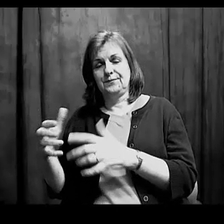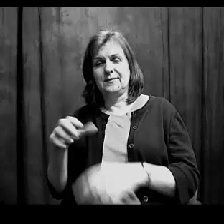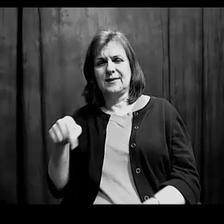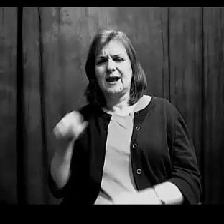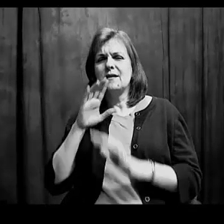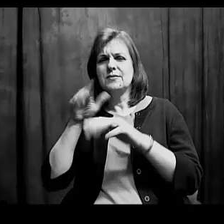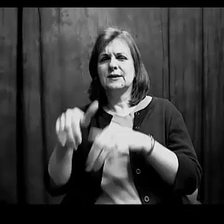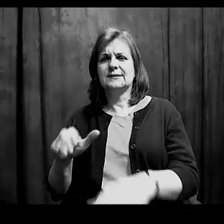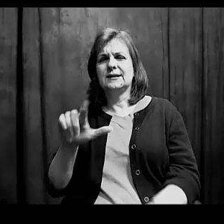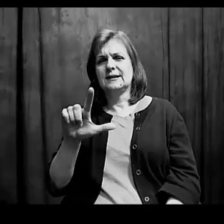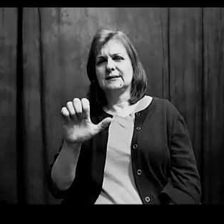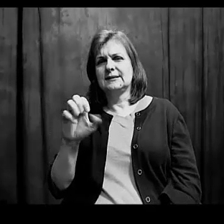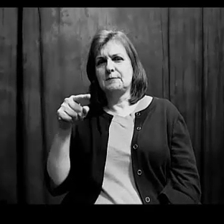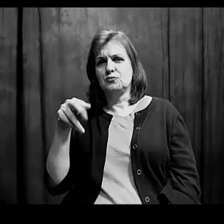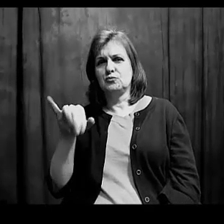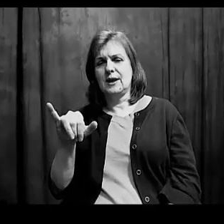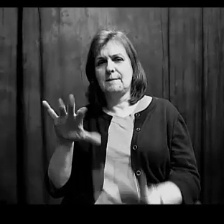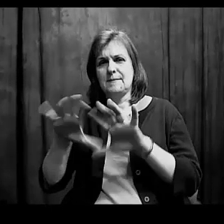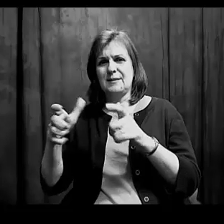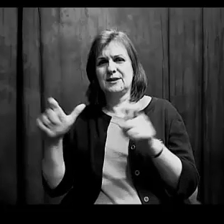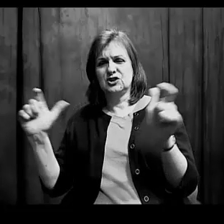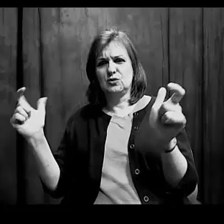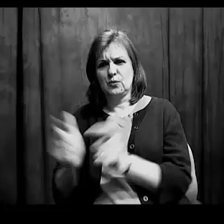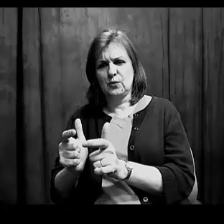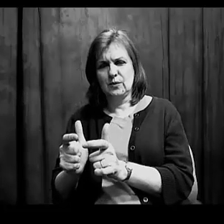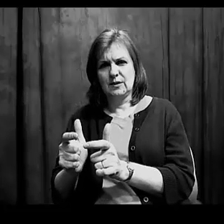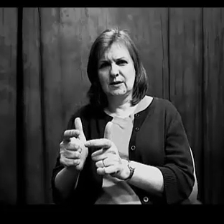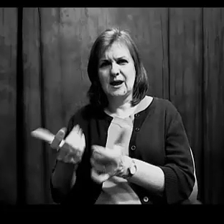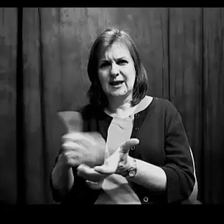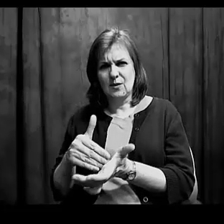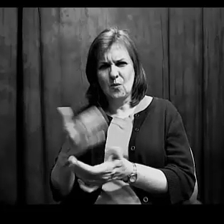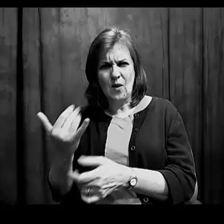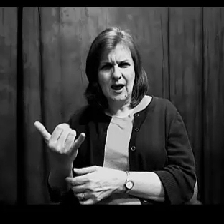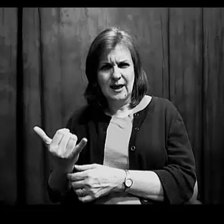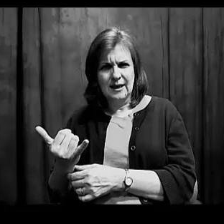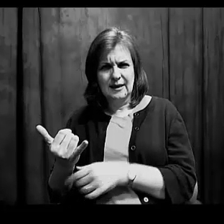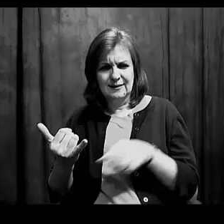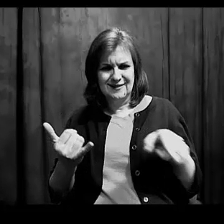the sea lamprey populations have crashed because why??